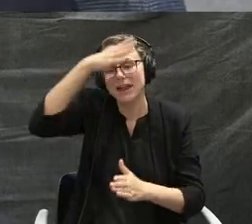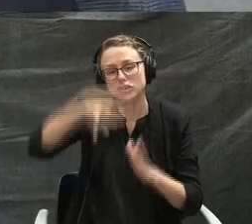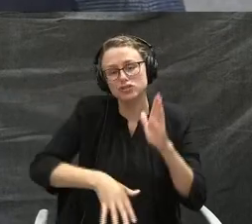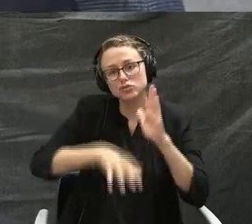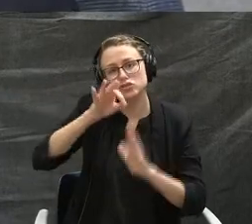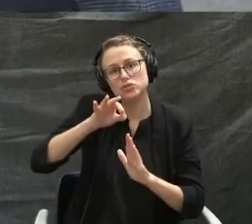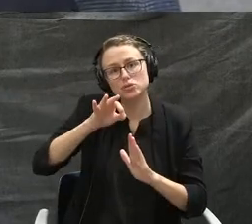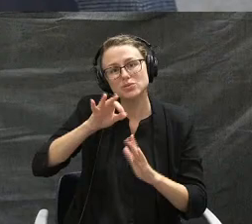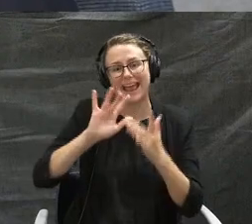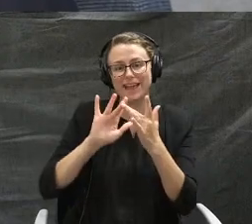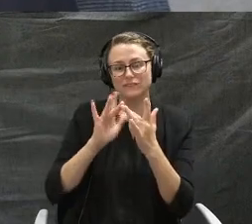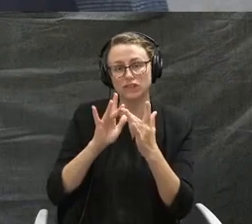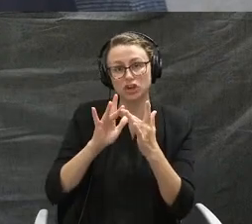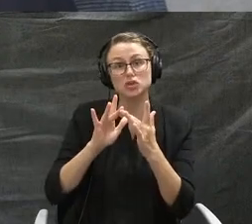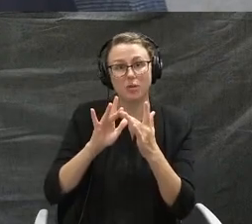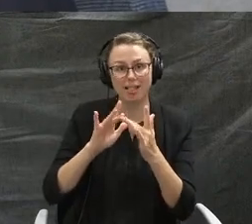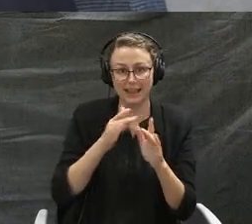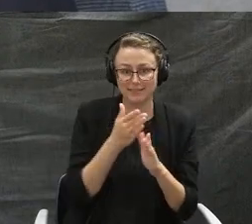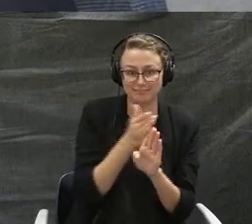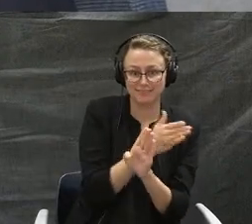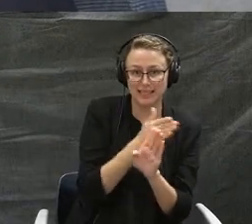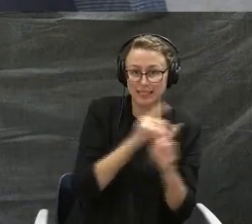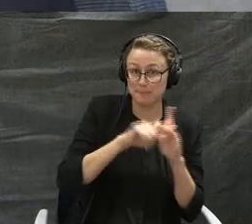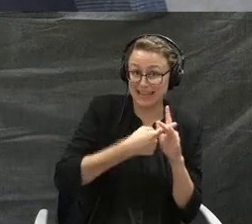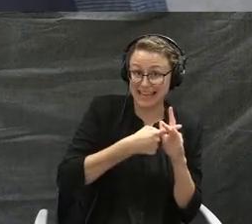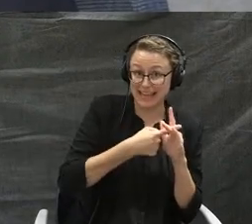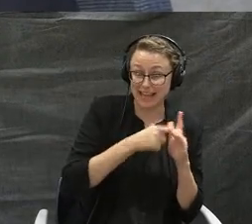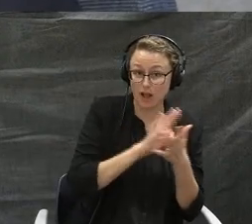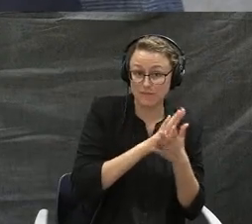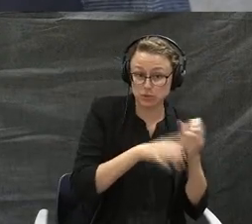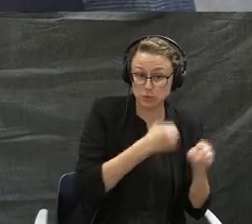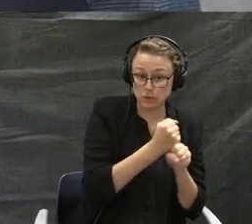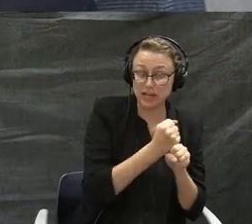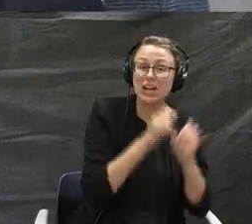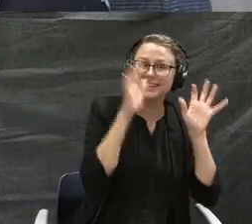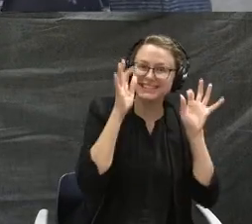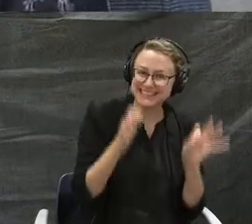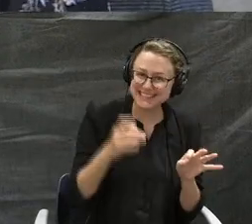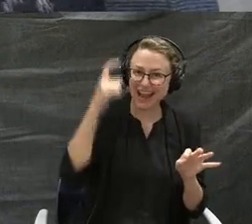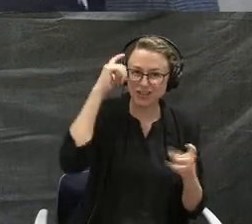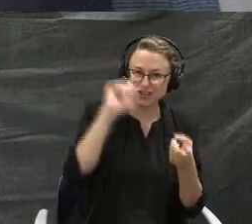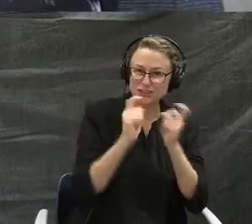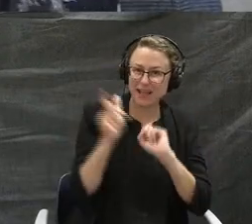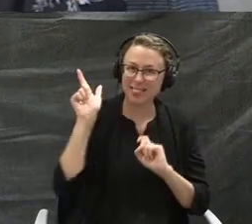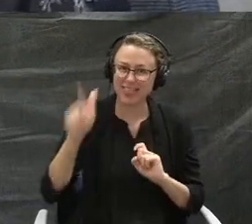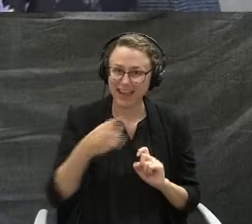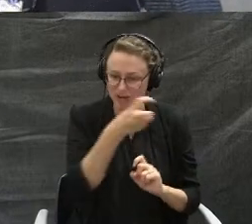beginning of the school year while still having the ability to opt back into an alternative plan should school reopening be